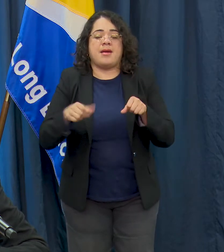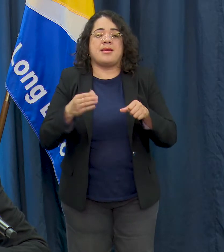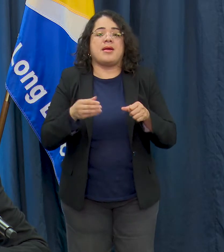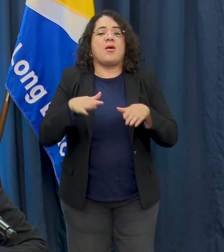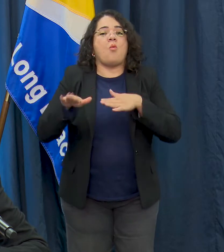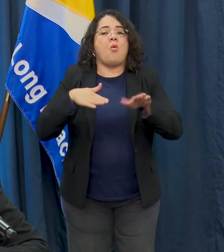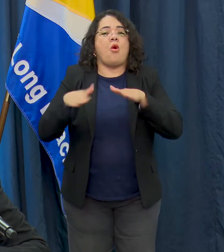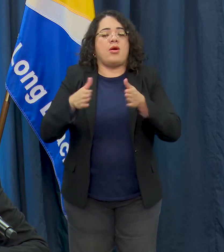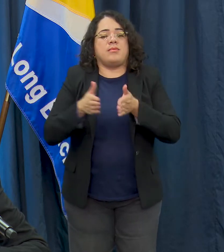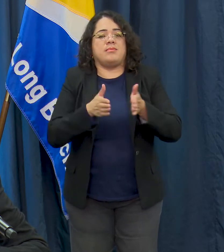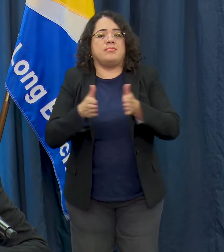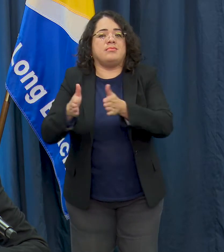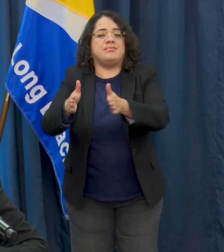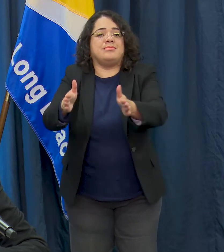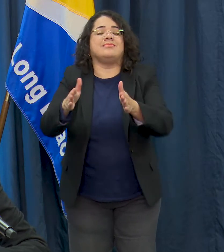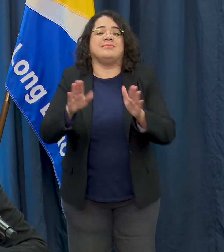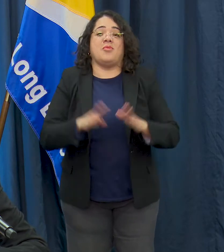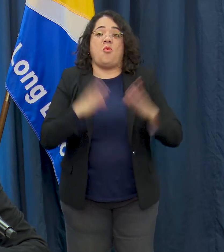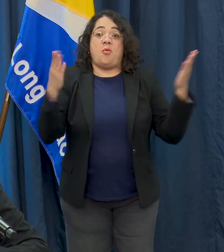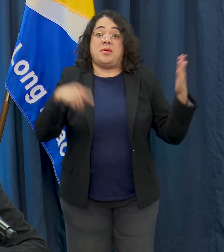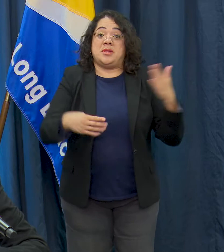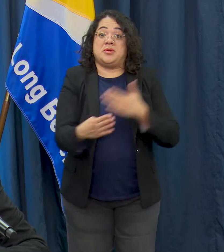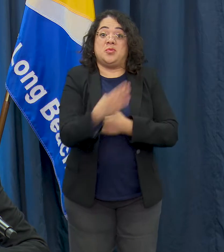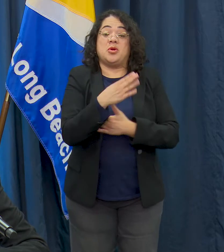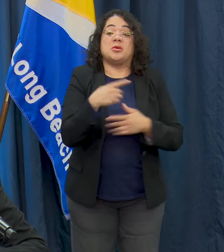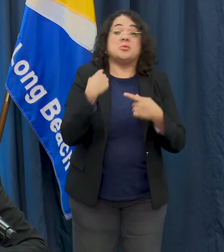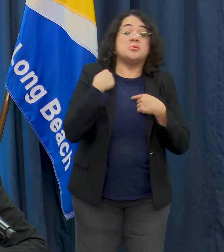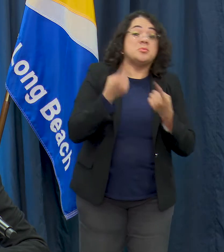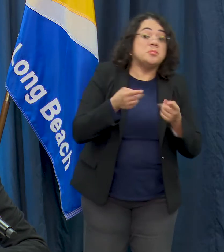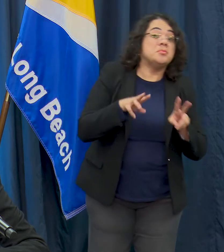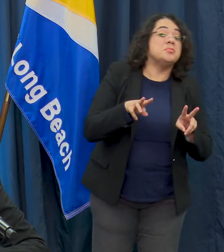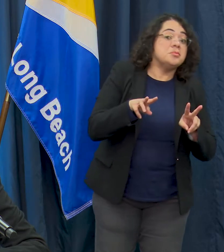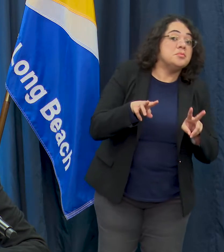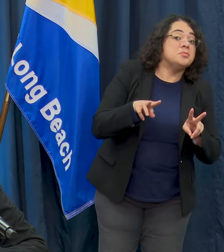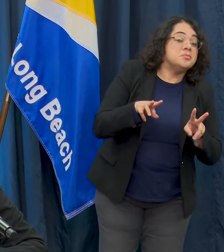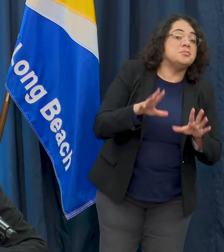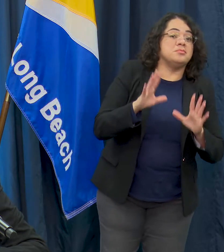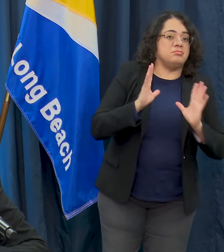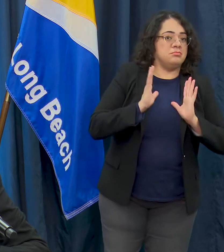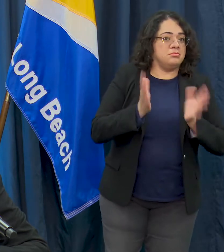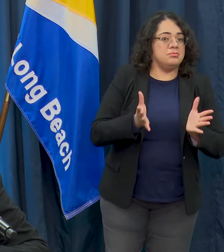So far it's been okay. We are still requiring physical distancing.